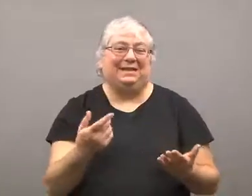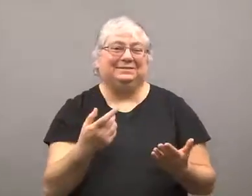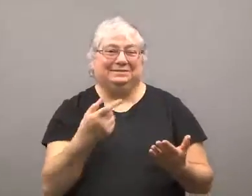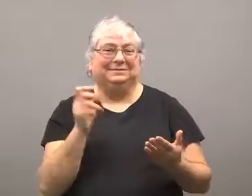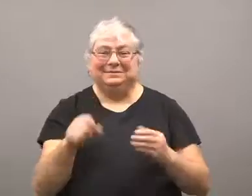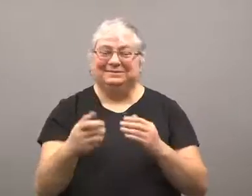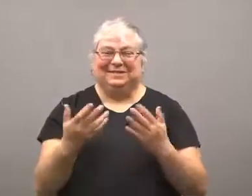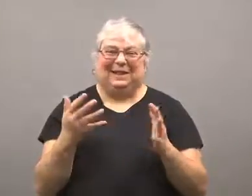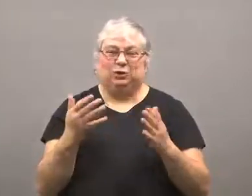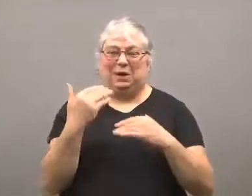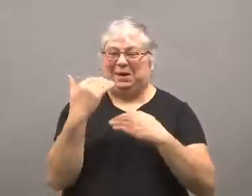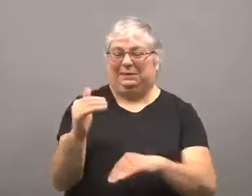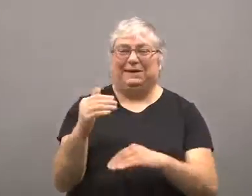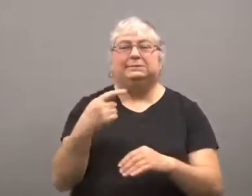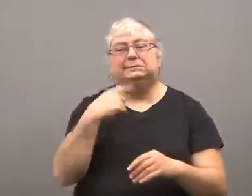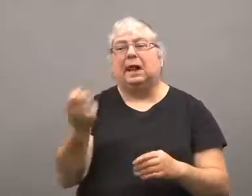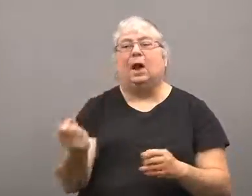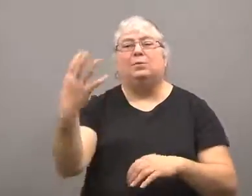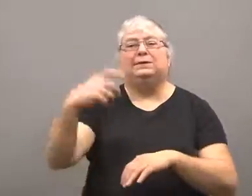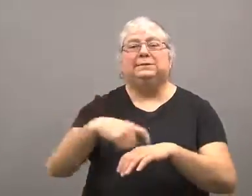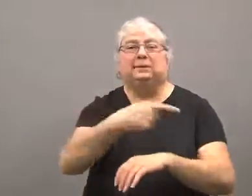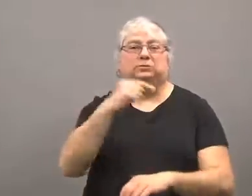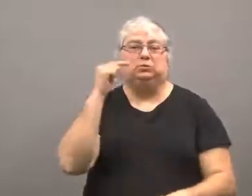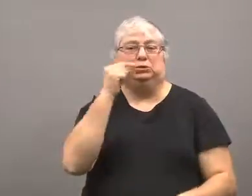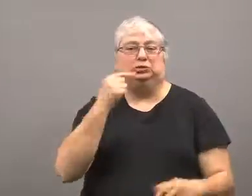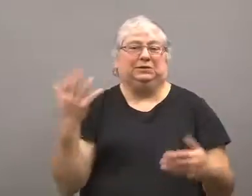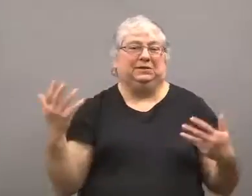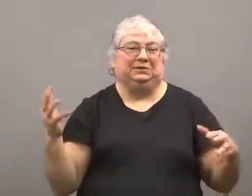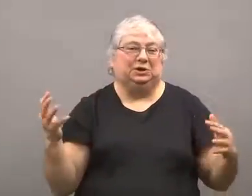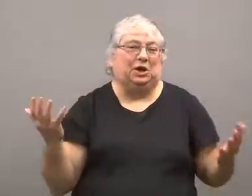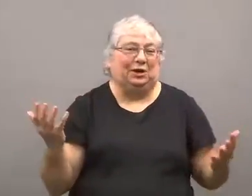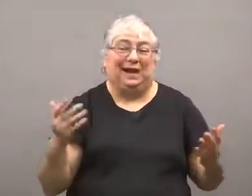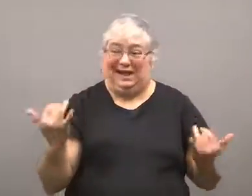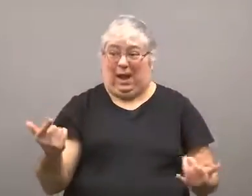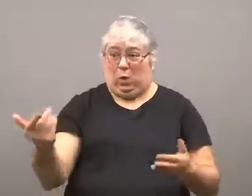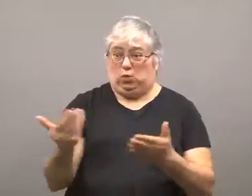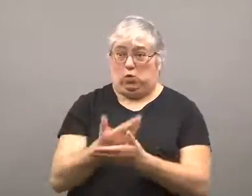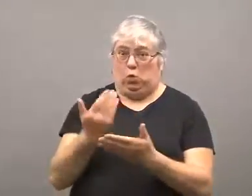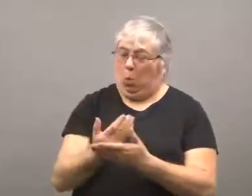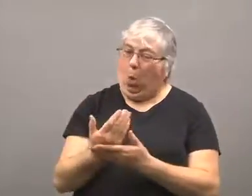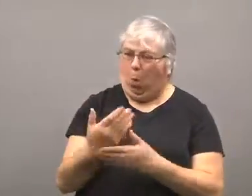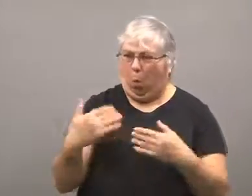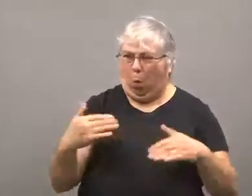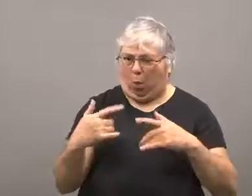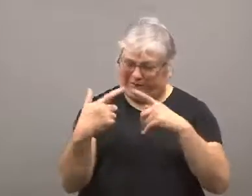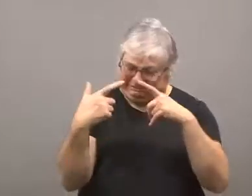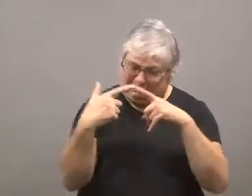It's just limited to keeping track of the number of times a person brushed.